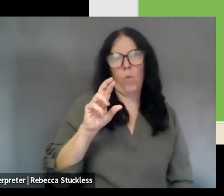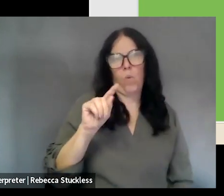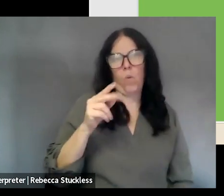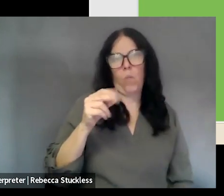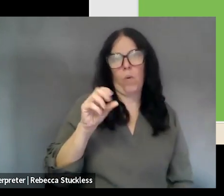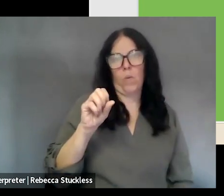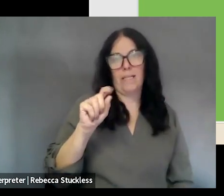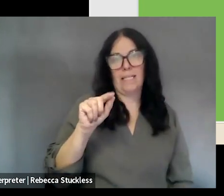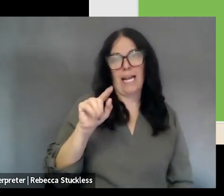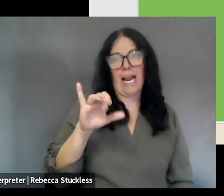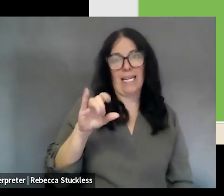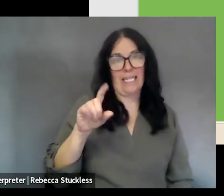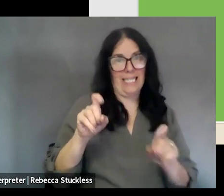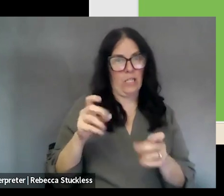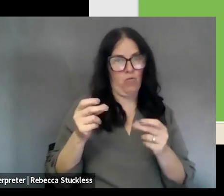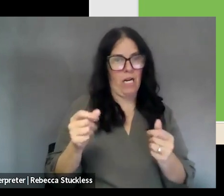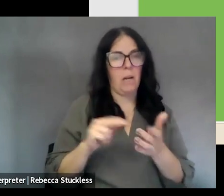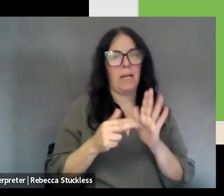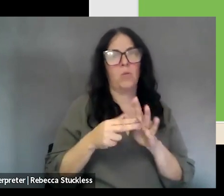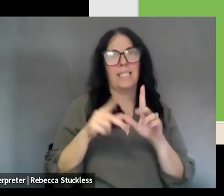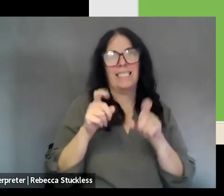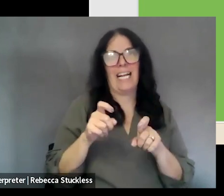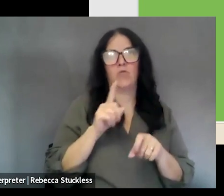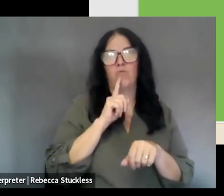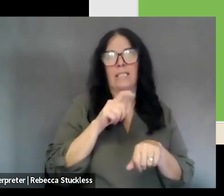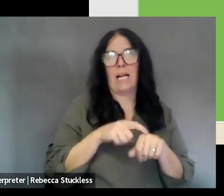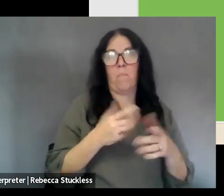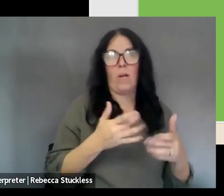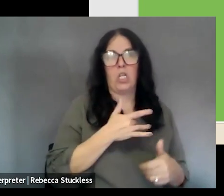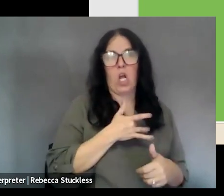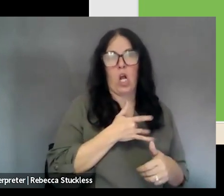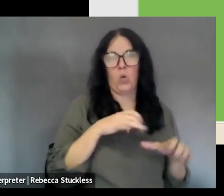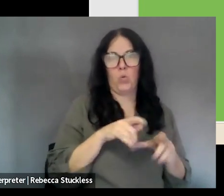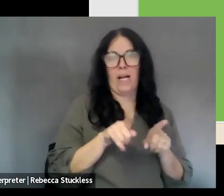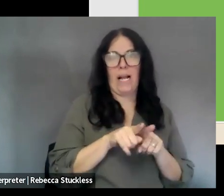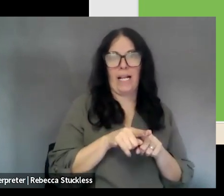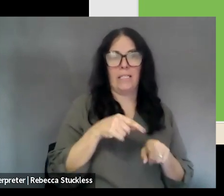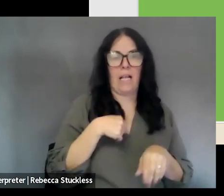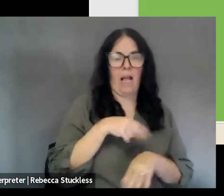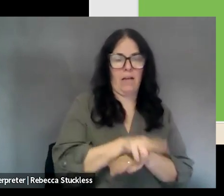means that we test in real time what my heart is doing as I change positions, since